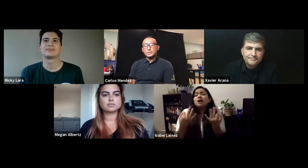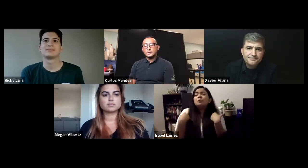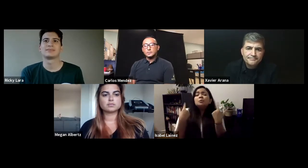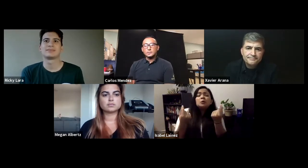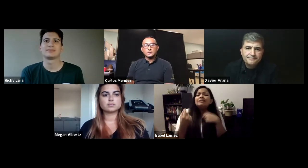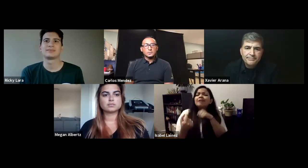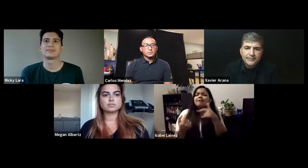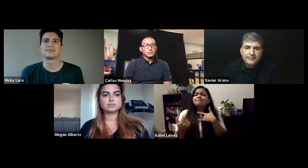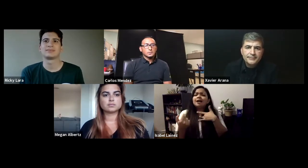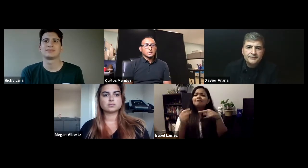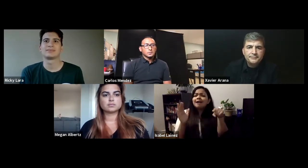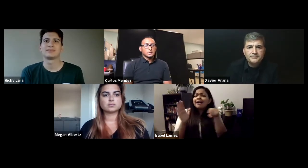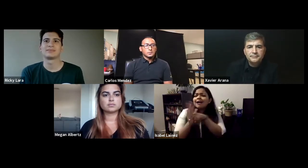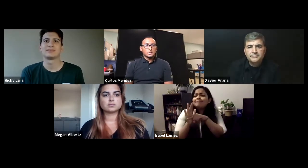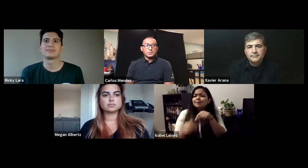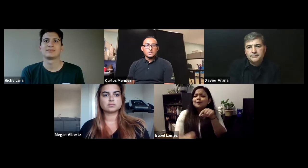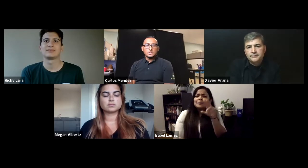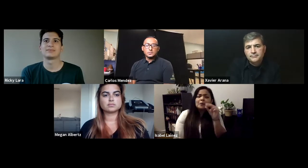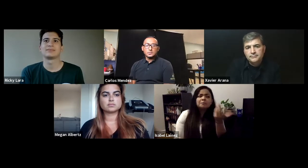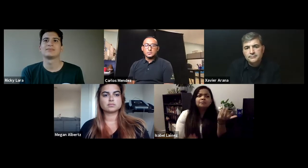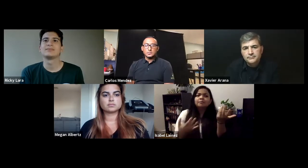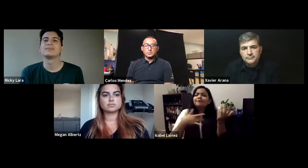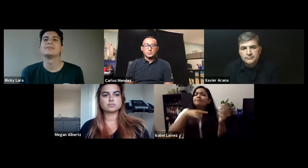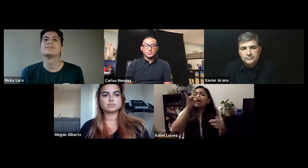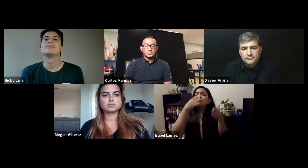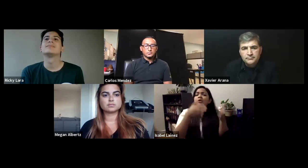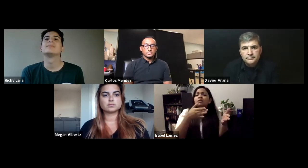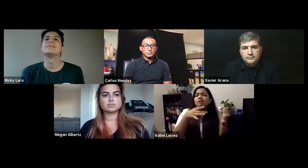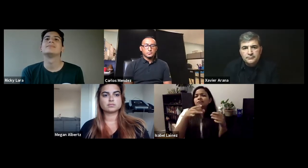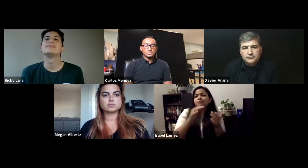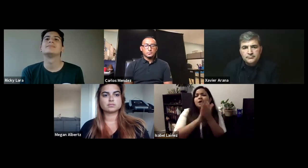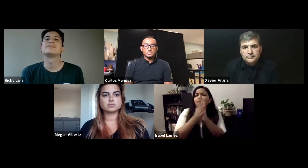um, a lot to do with deaf access. Um...